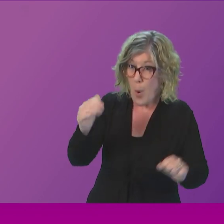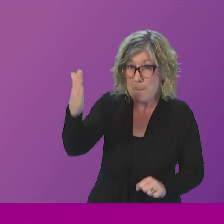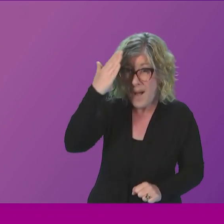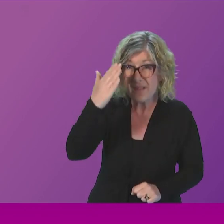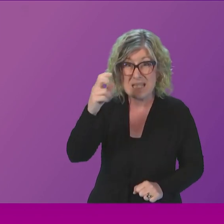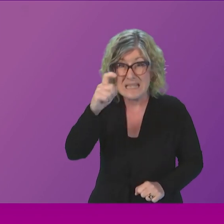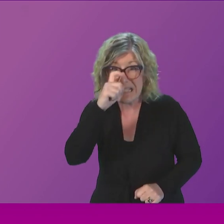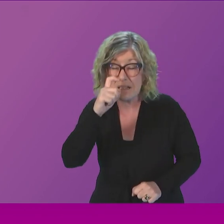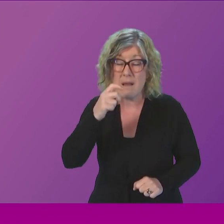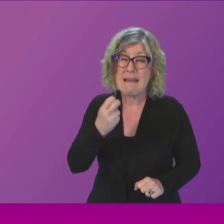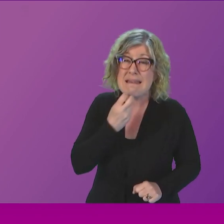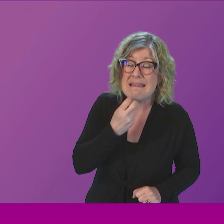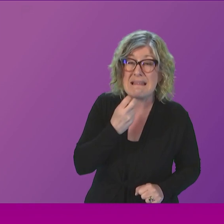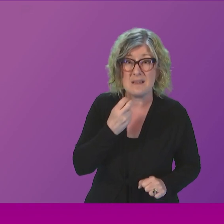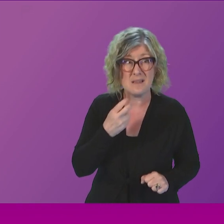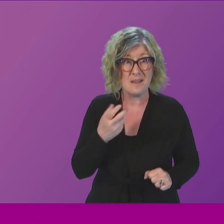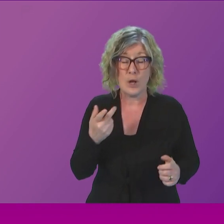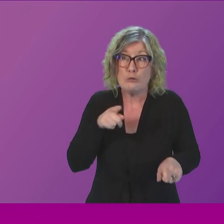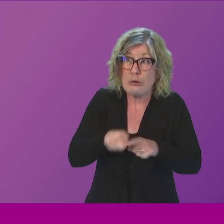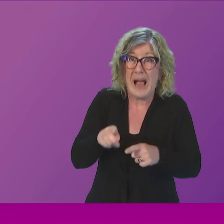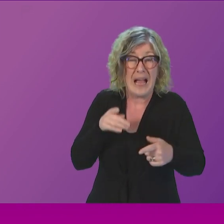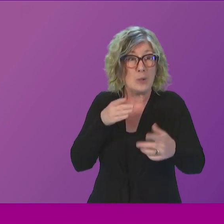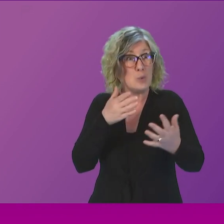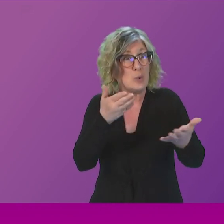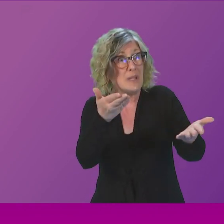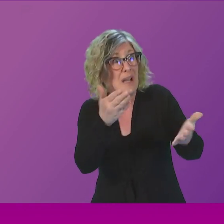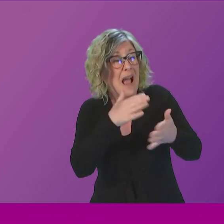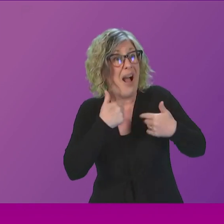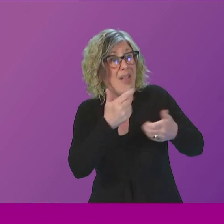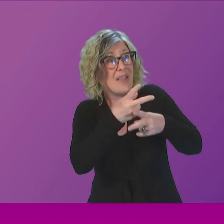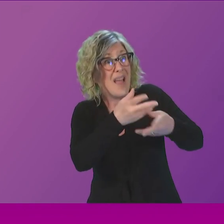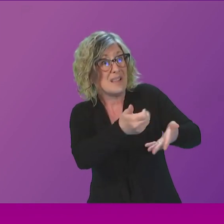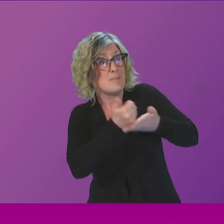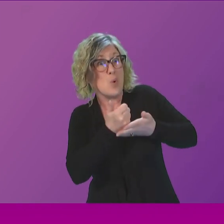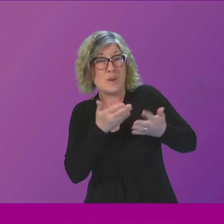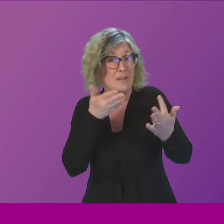nieces trying to access healthcare in the face of that intimidation.